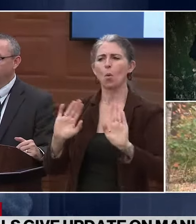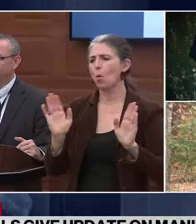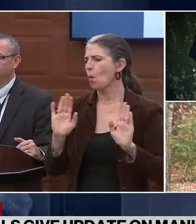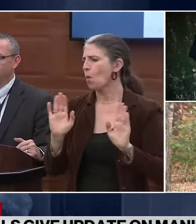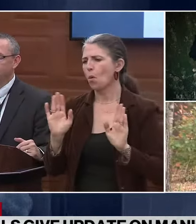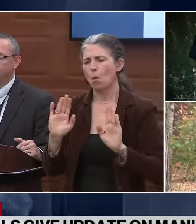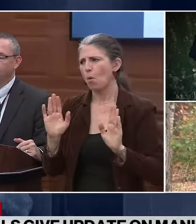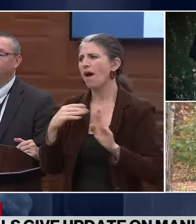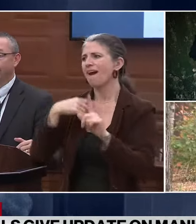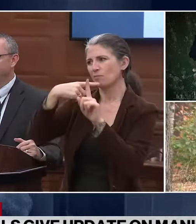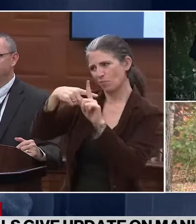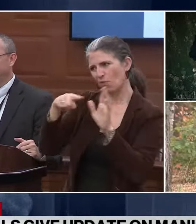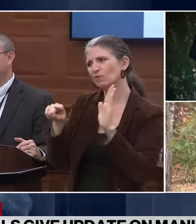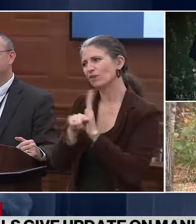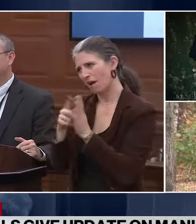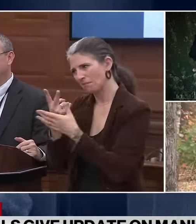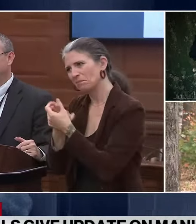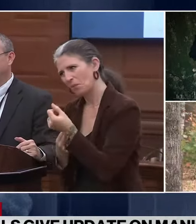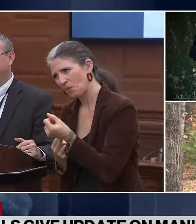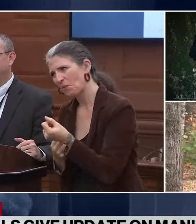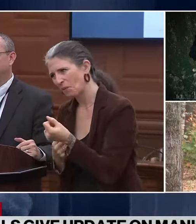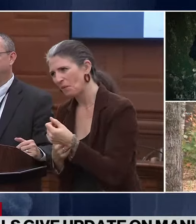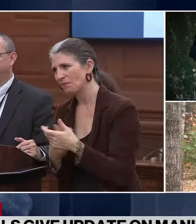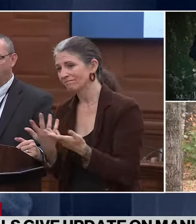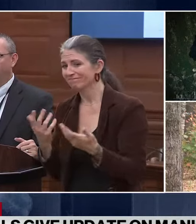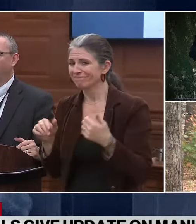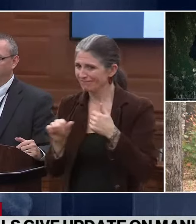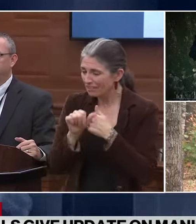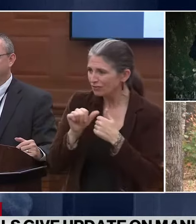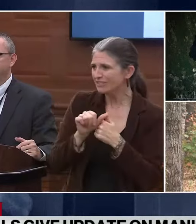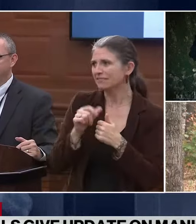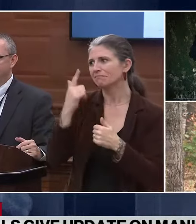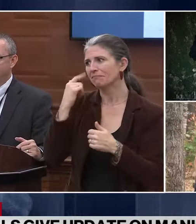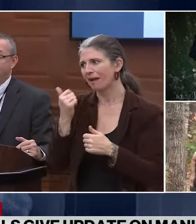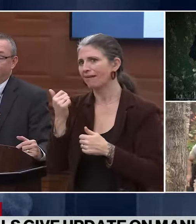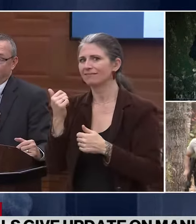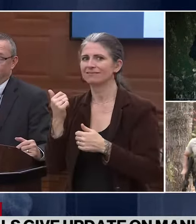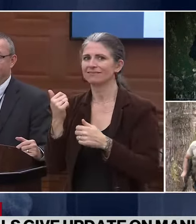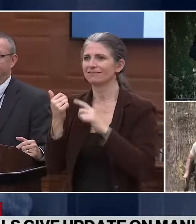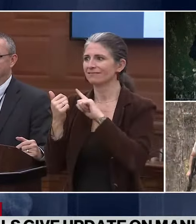DON'T TO THOSE DECISIONS TO GO INTO THE ORDER OR COME OUT LIGHTLY BY ANY STRETCH OF THE IMAGINATION.